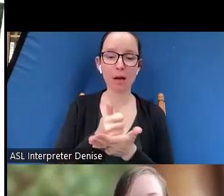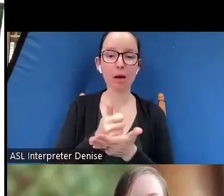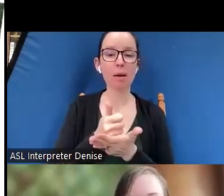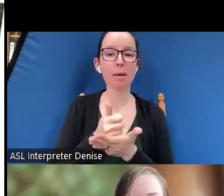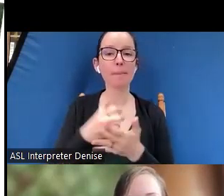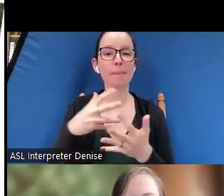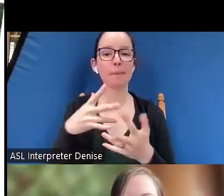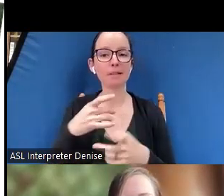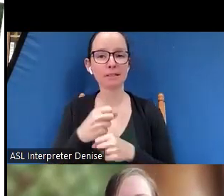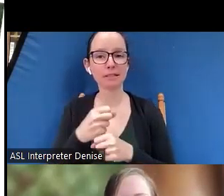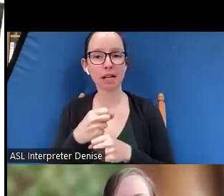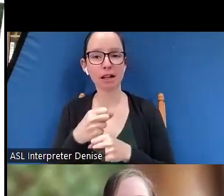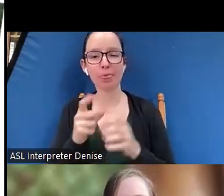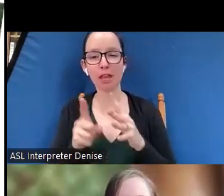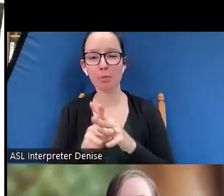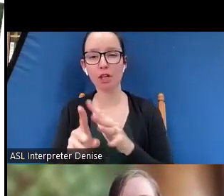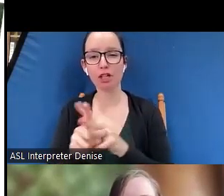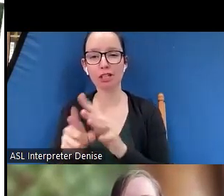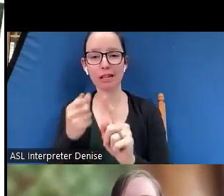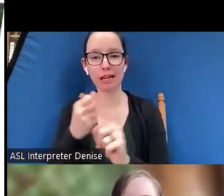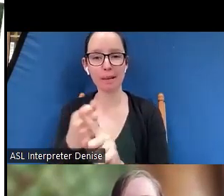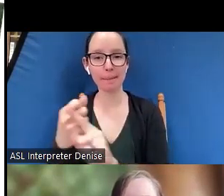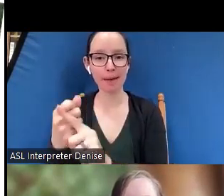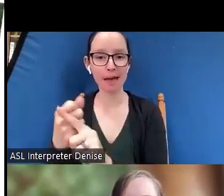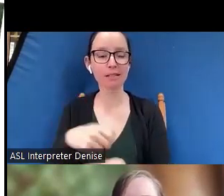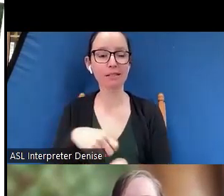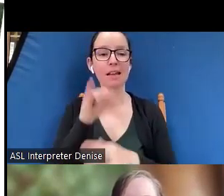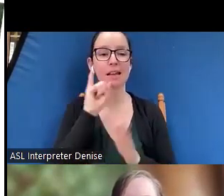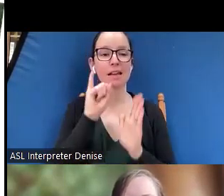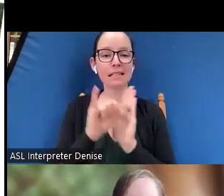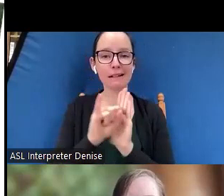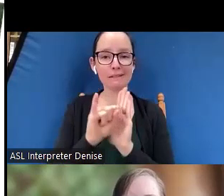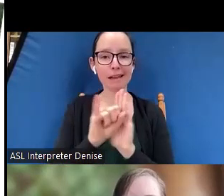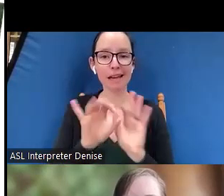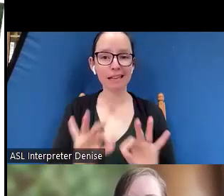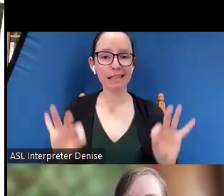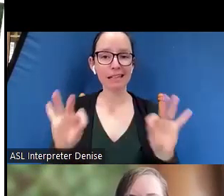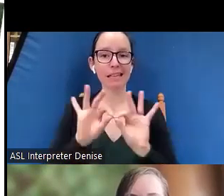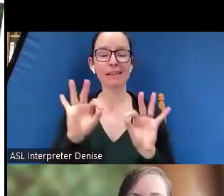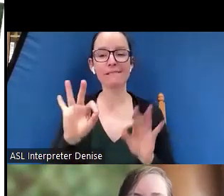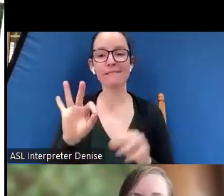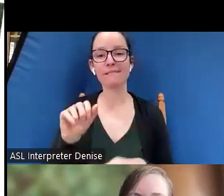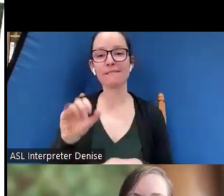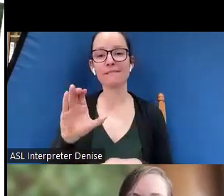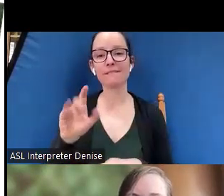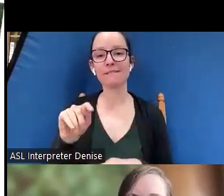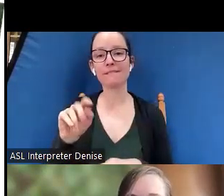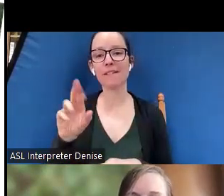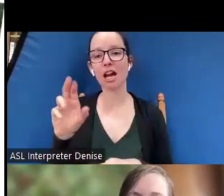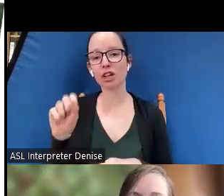identify the key factors that are contributing to project success maybe like pitfalls and challenges that projects are